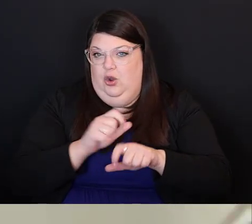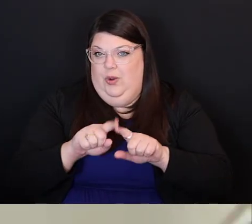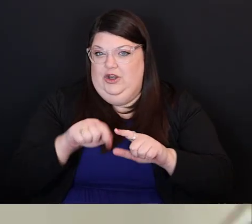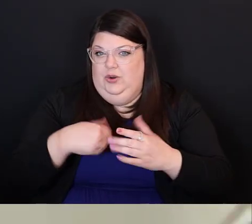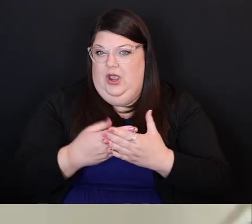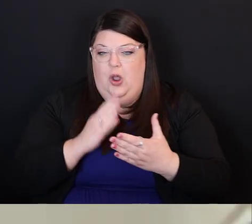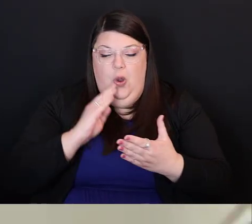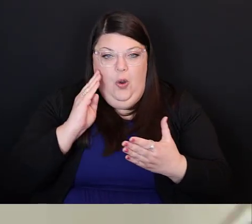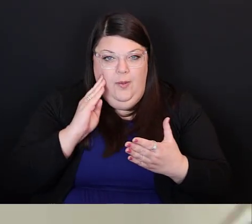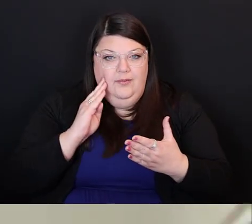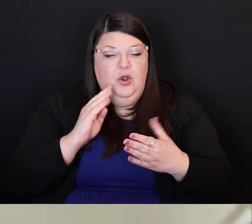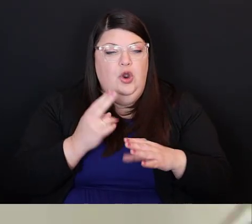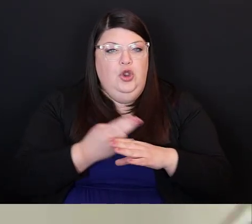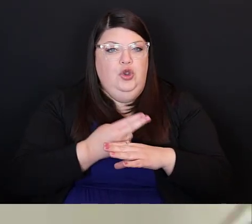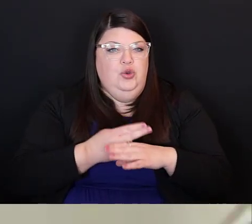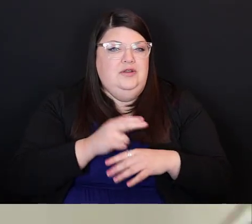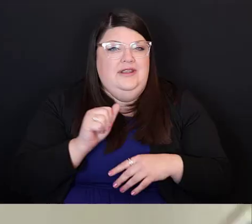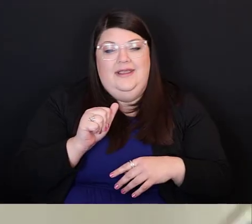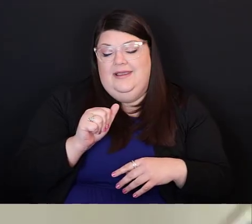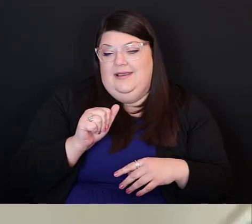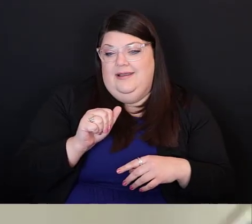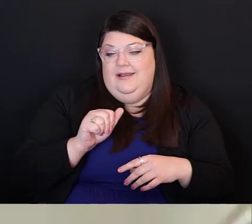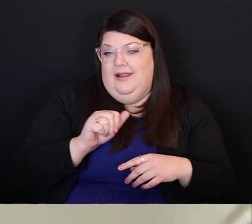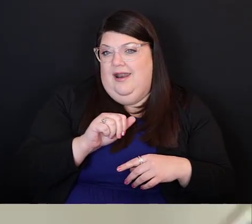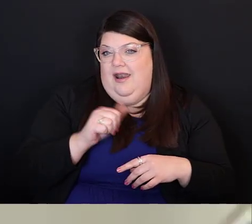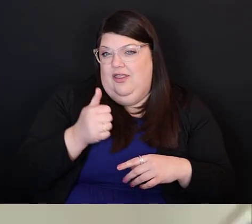ultra wide band or all these other complicated terms.